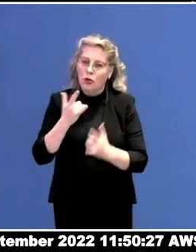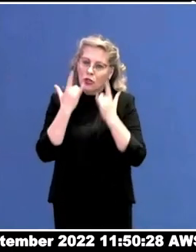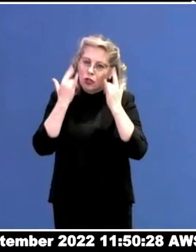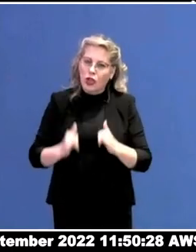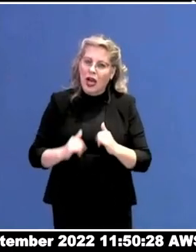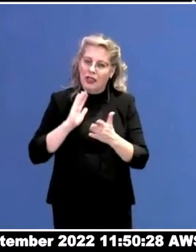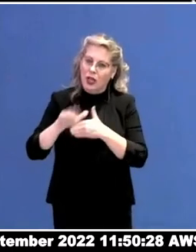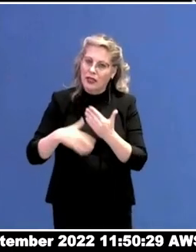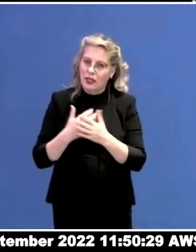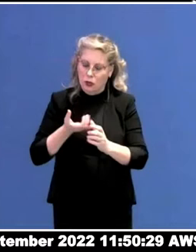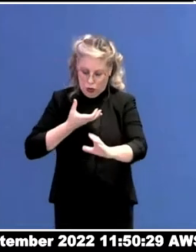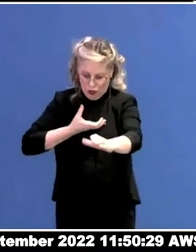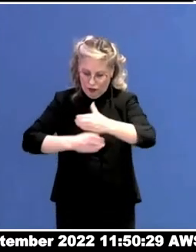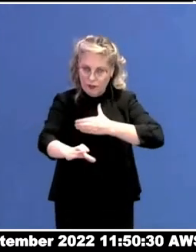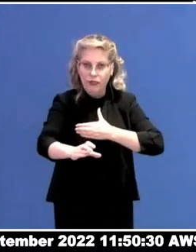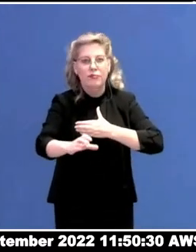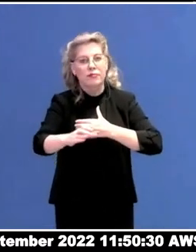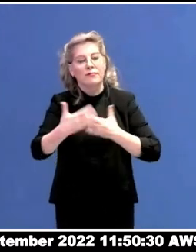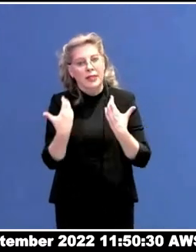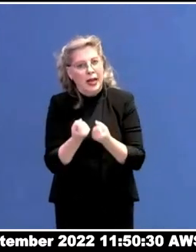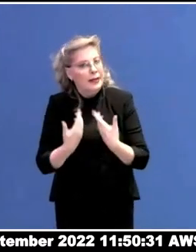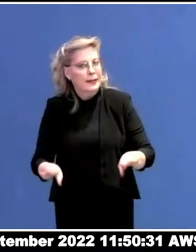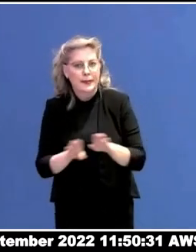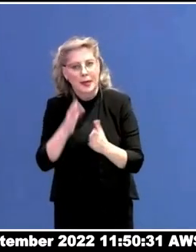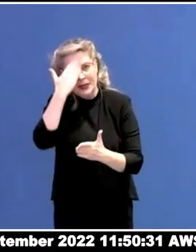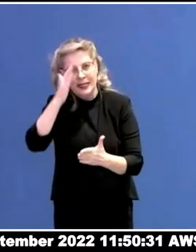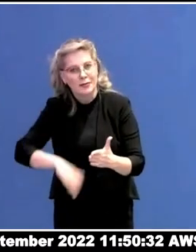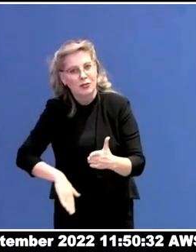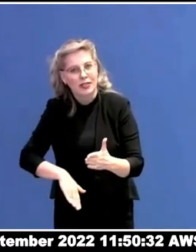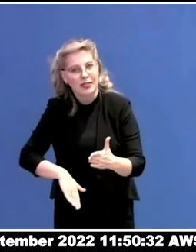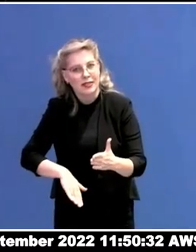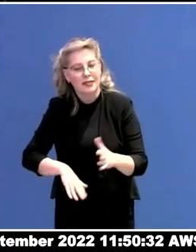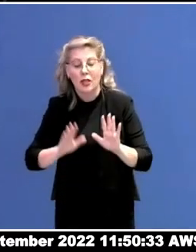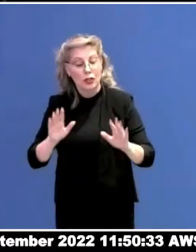So, yes, we had remarkable outcome. MS McMAHON: Thank you.